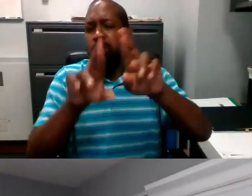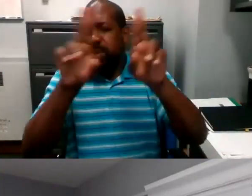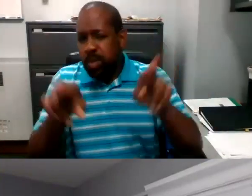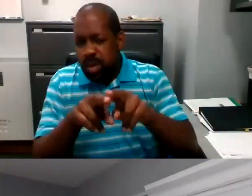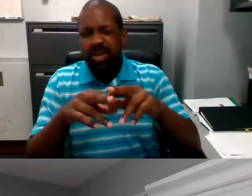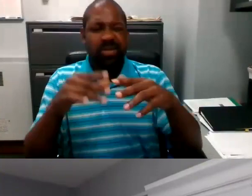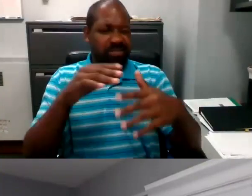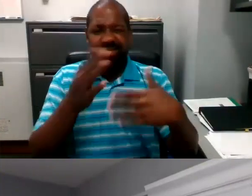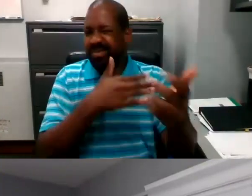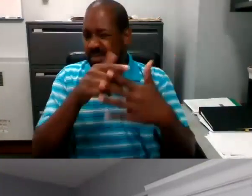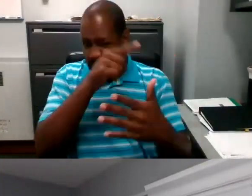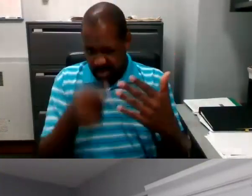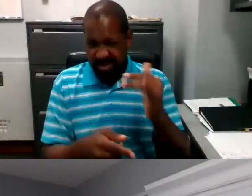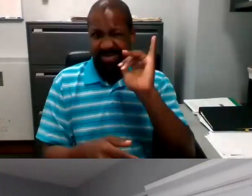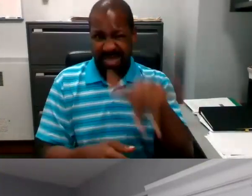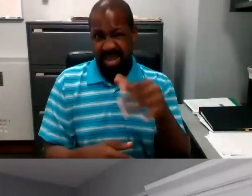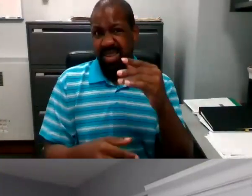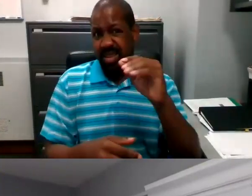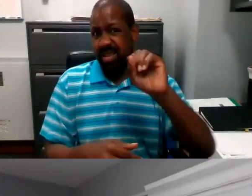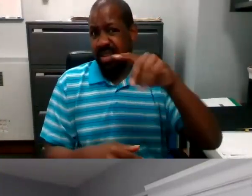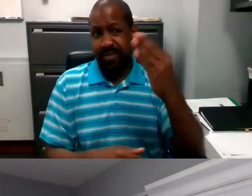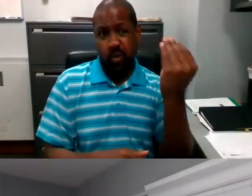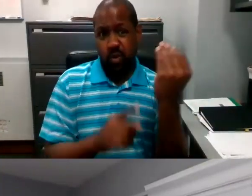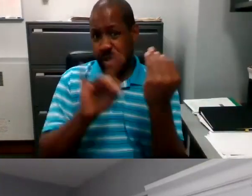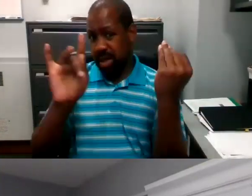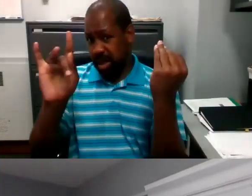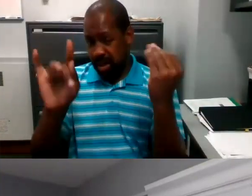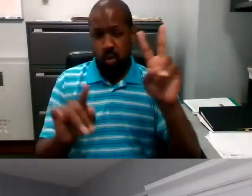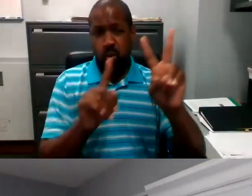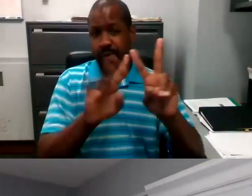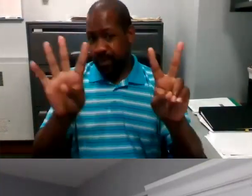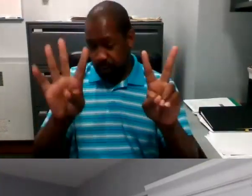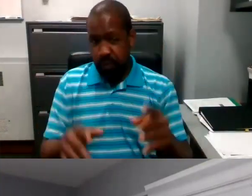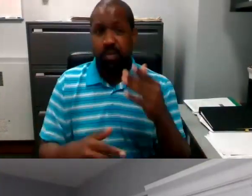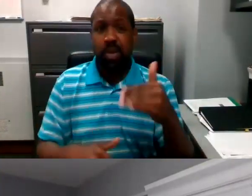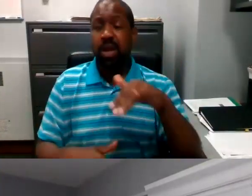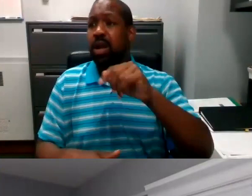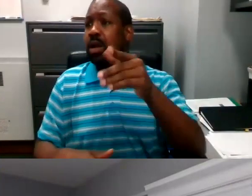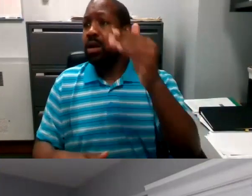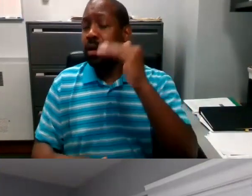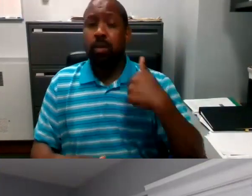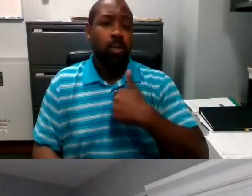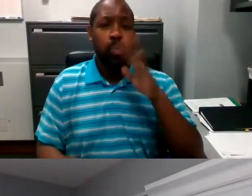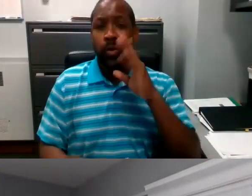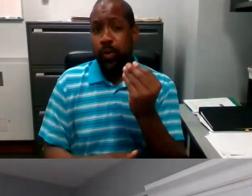WE'LL HAVE EMPLOYERS AND INTERPRETERS.